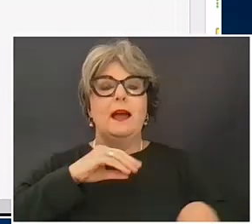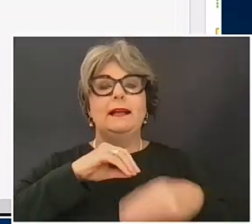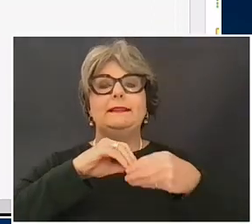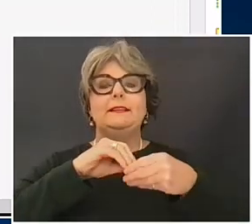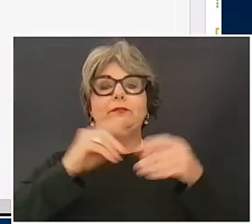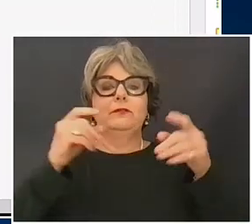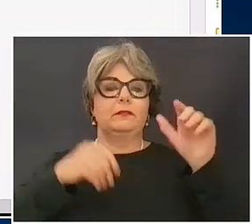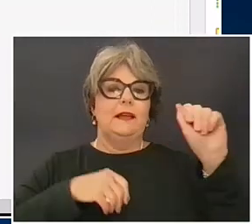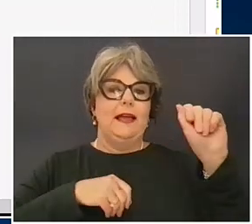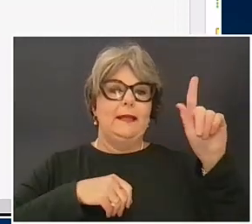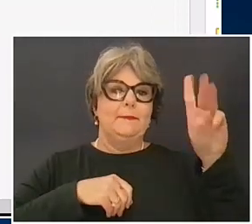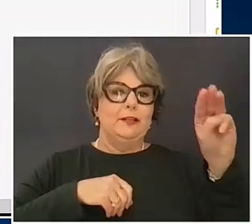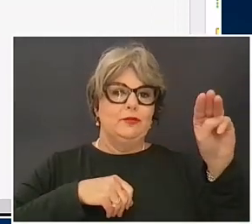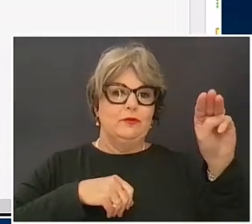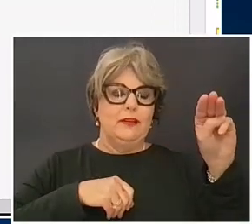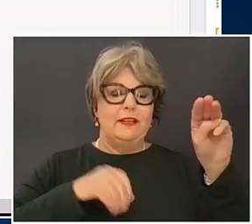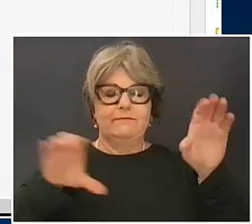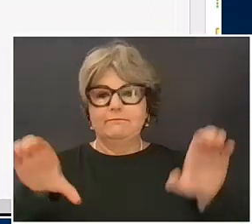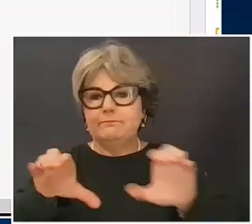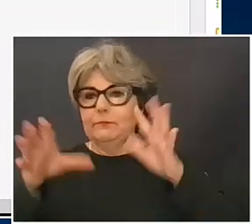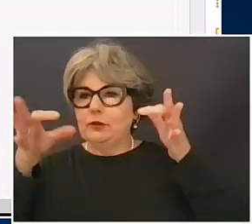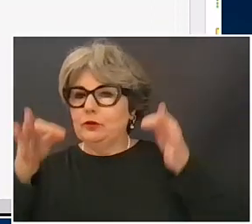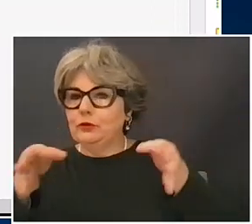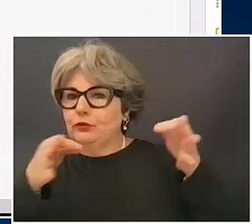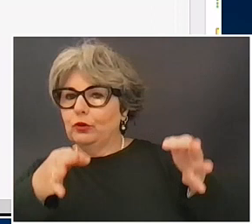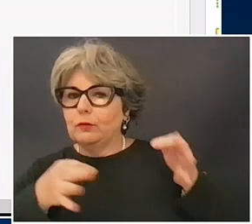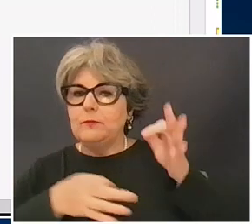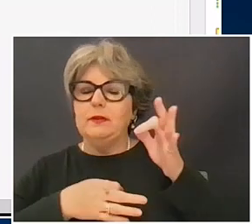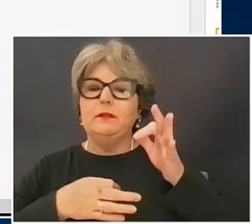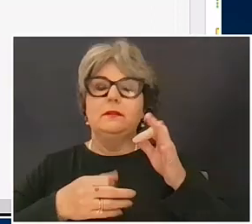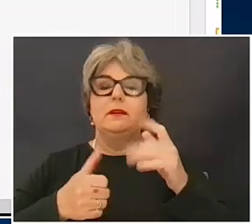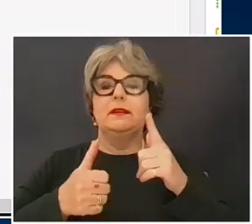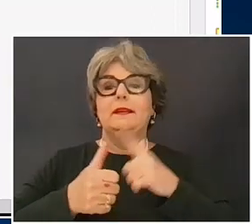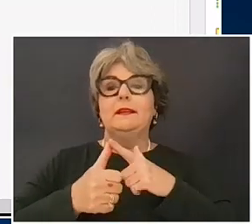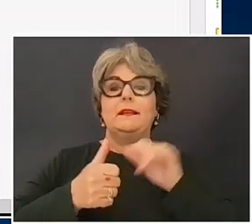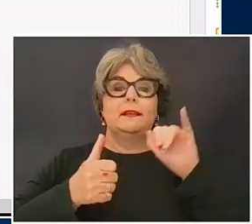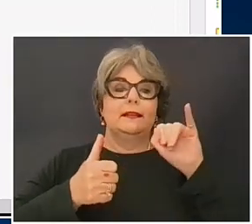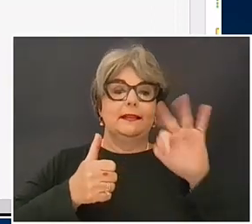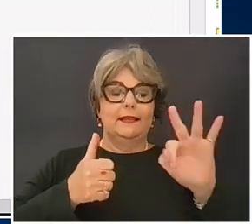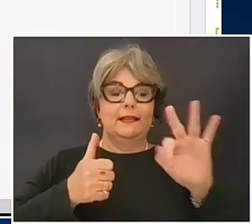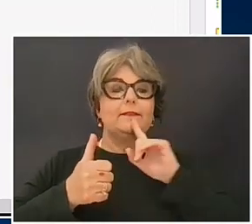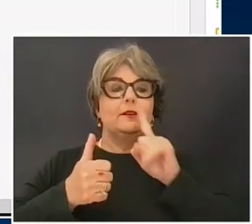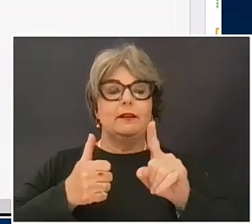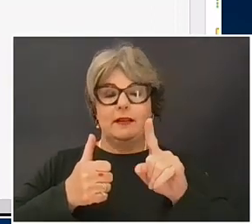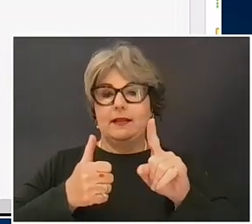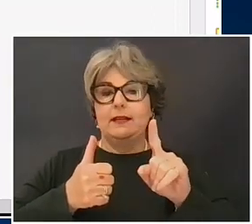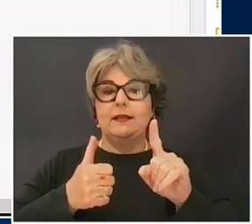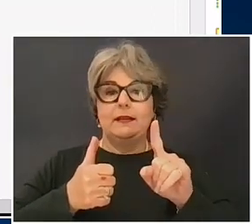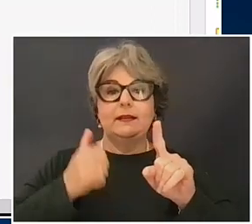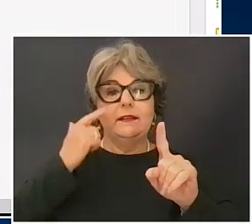steps to determine whether, first, there is an R2T4 freeze date that the school